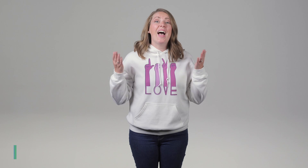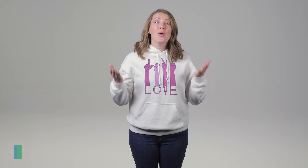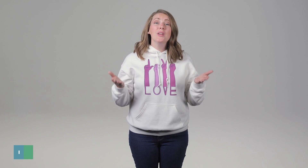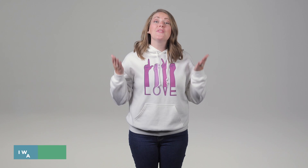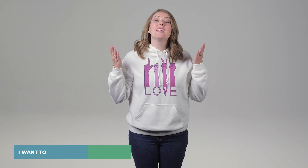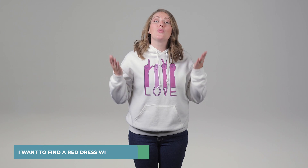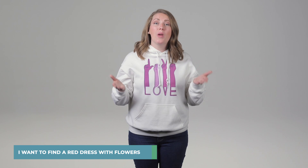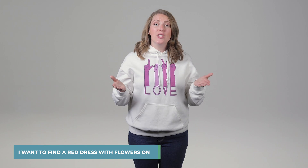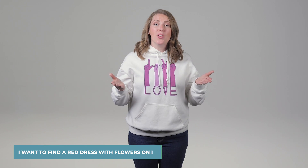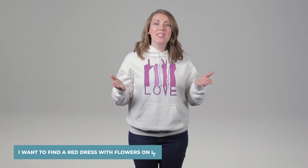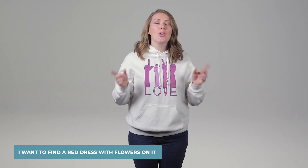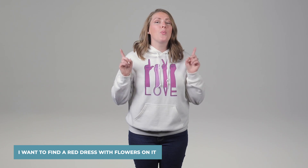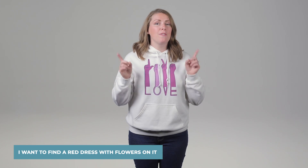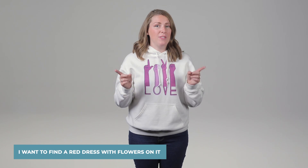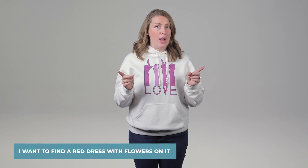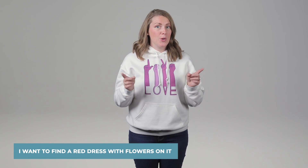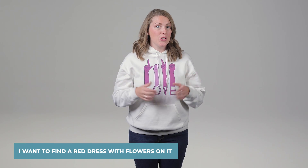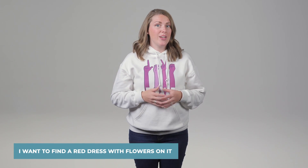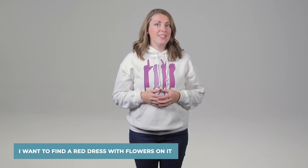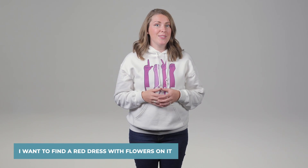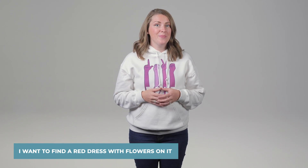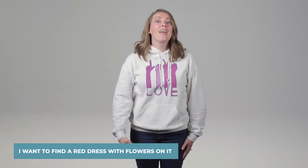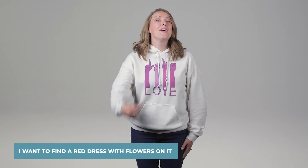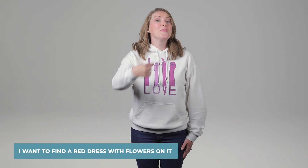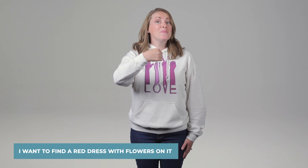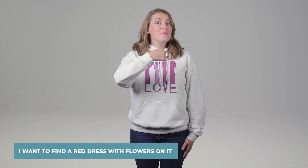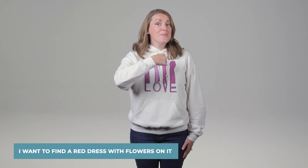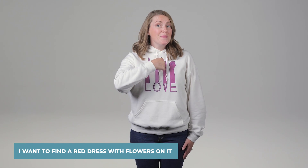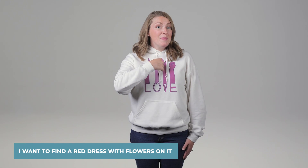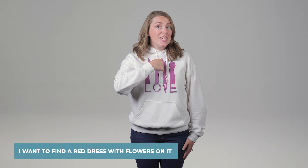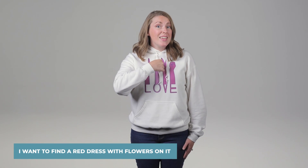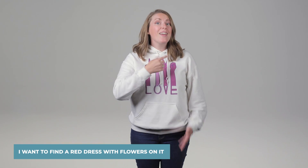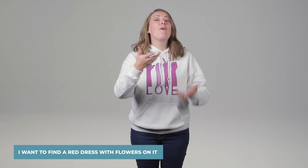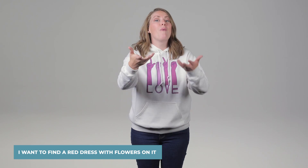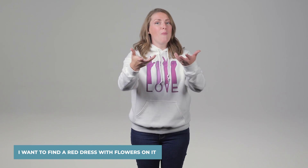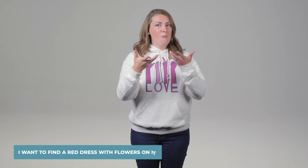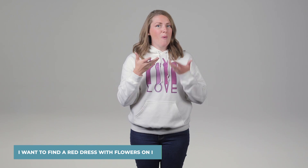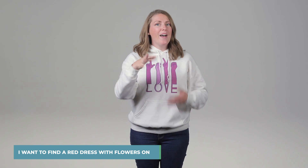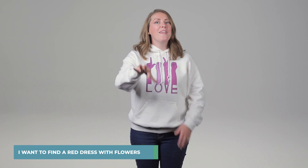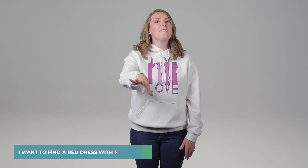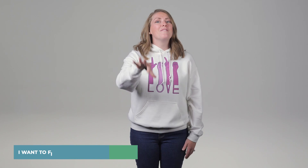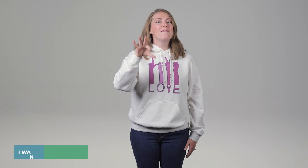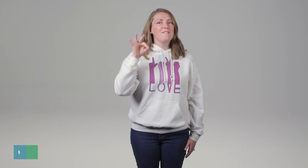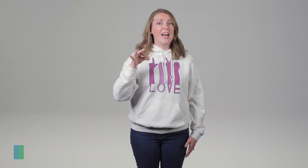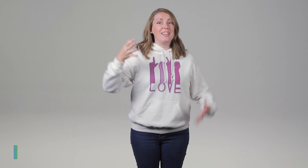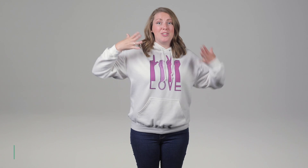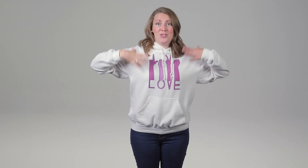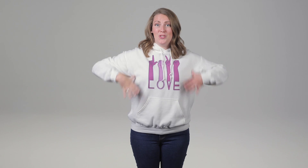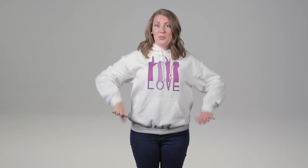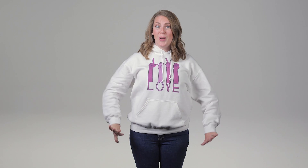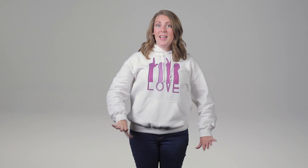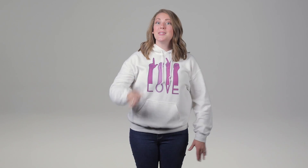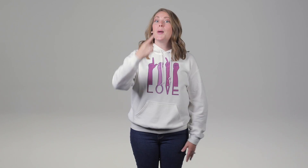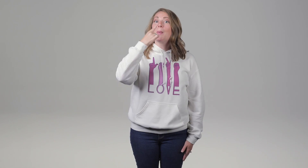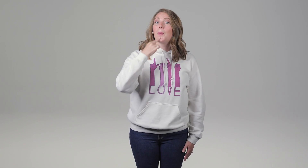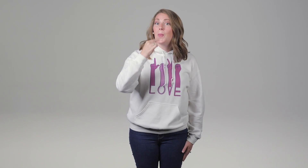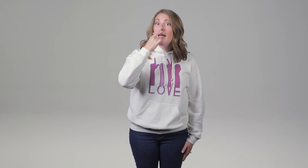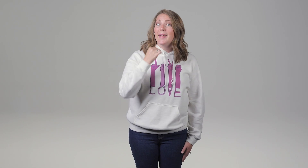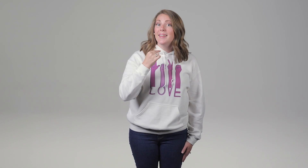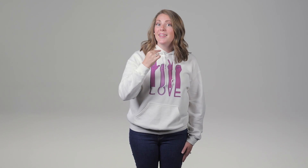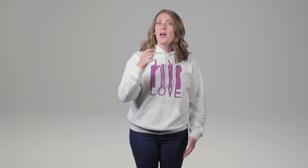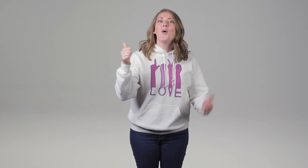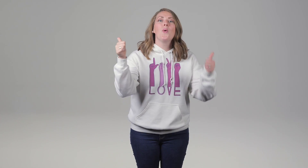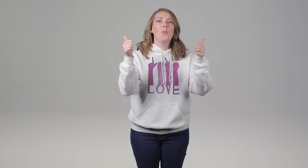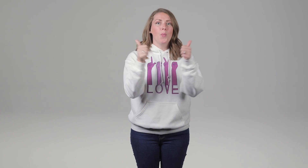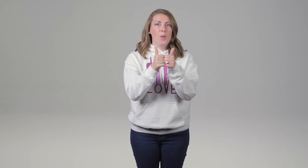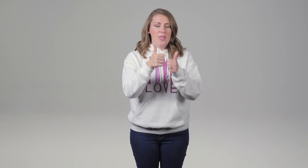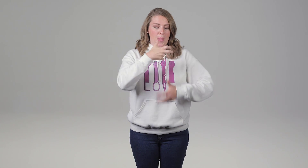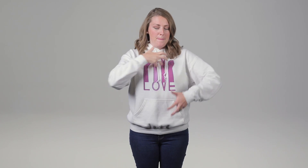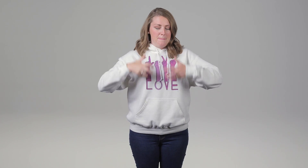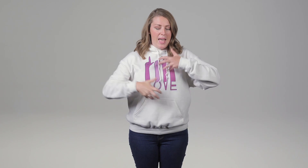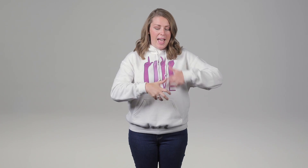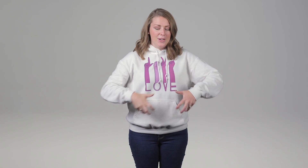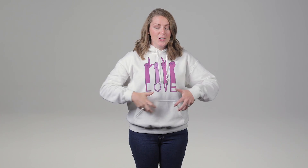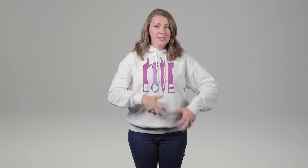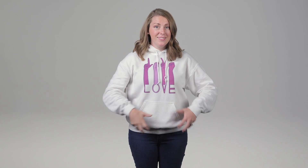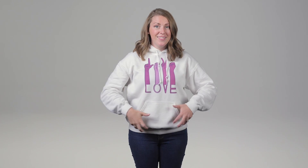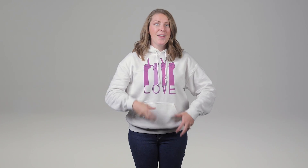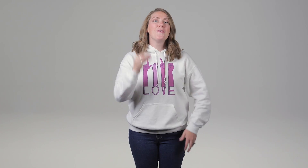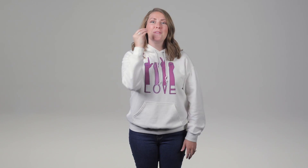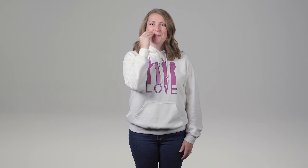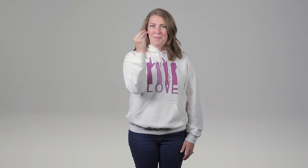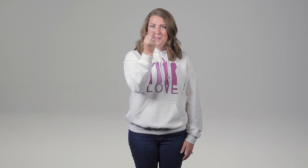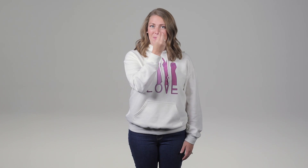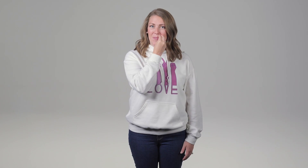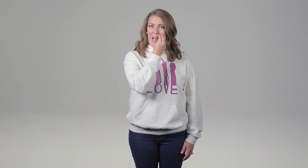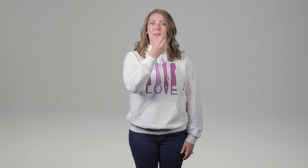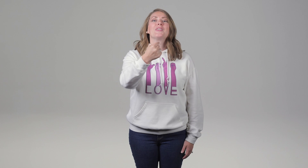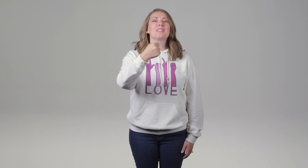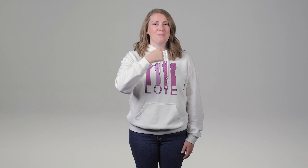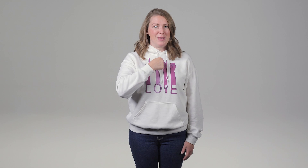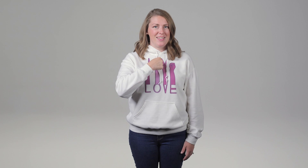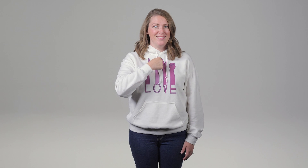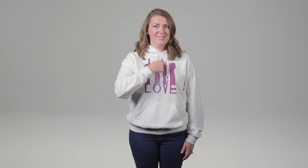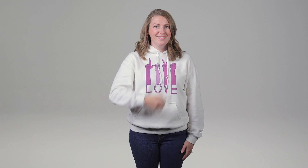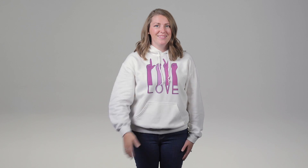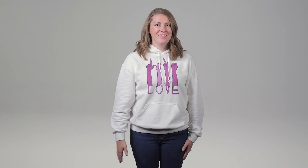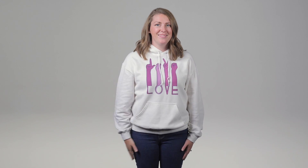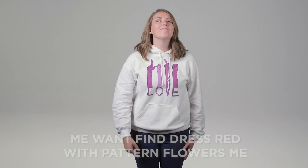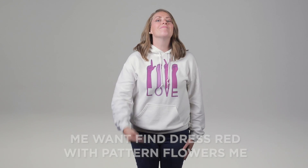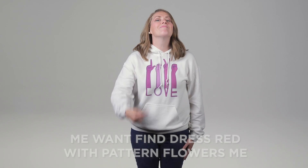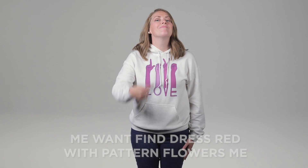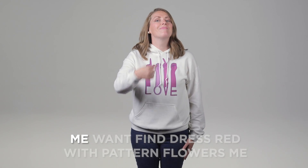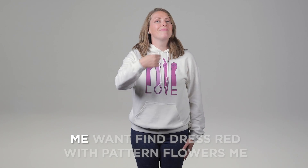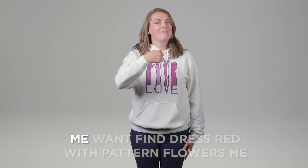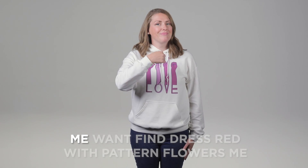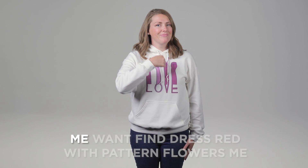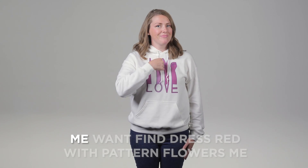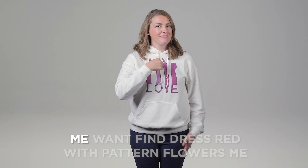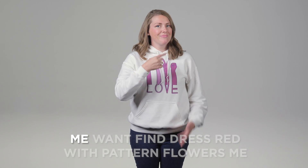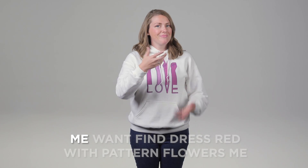I want to find a red dress with flowers on it. 'Me want find dress red with pattern flowers me.'